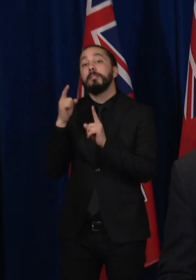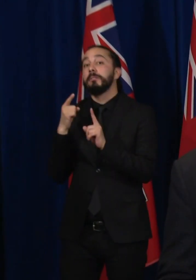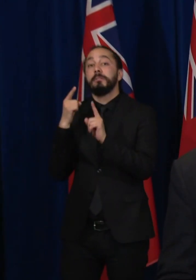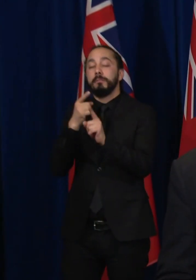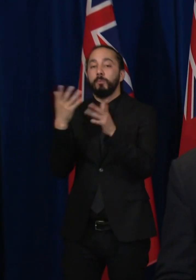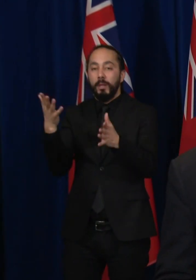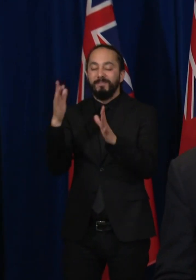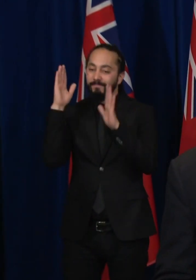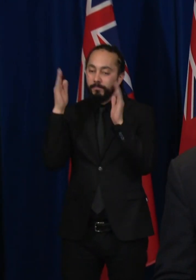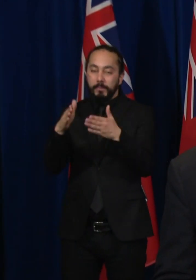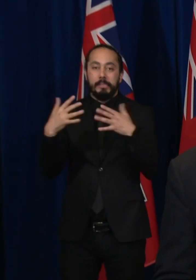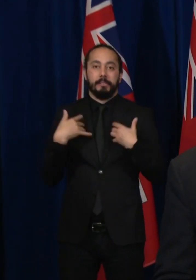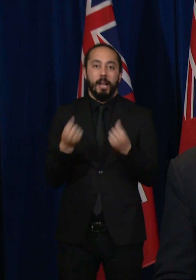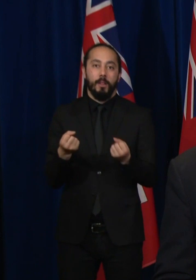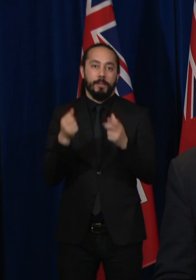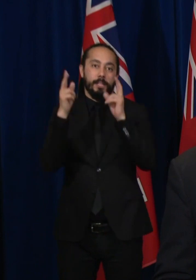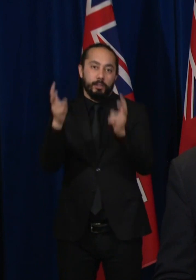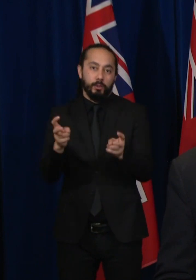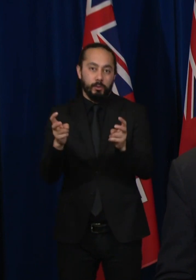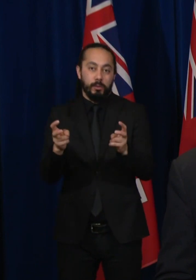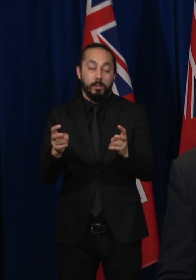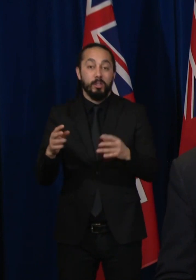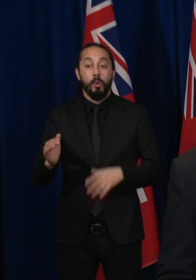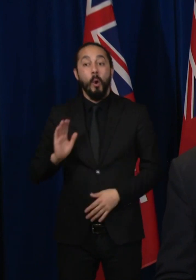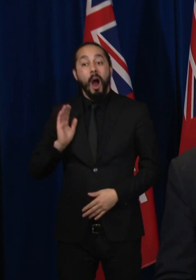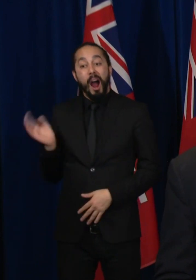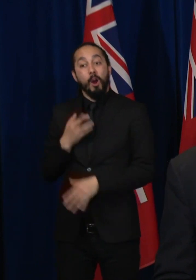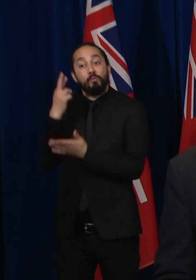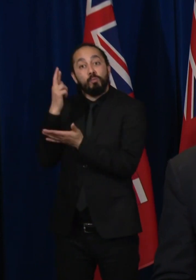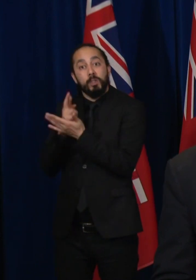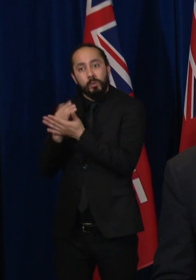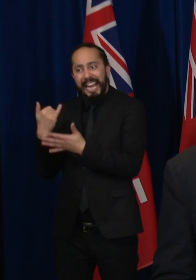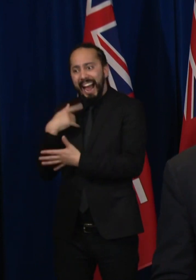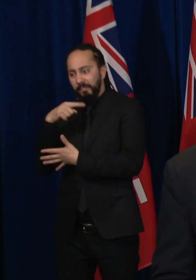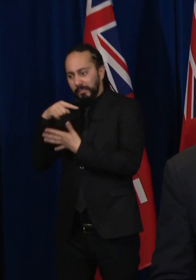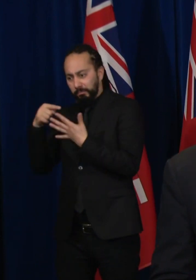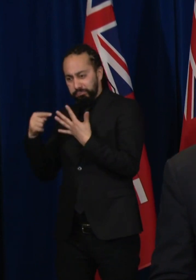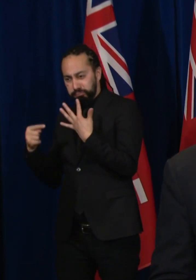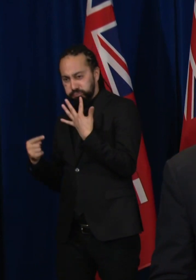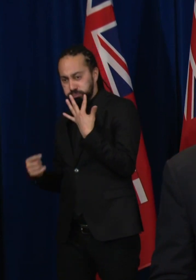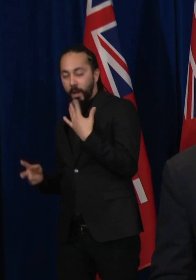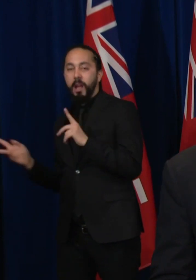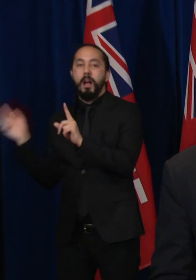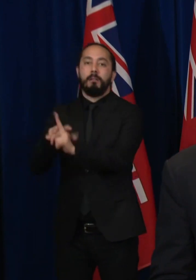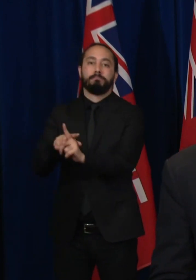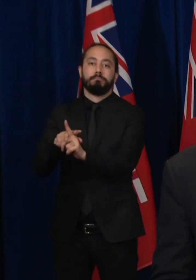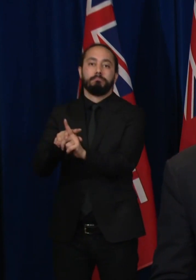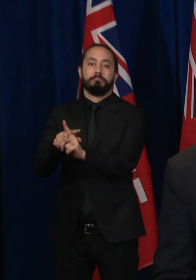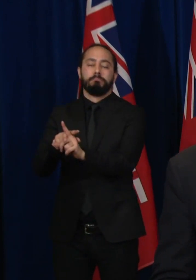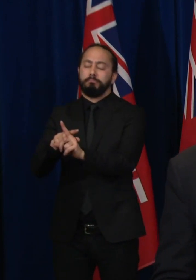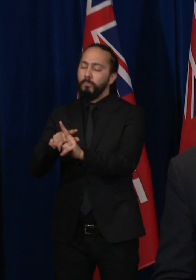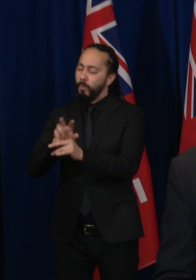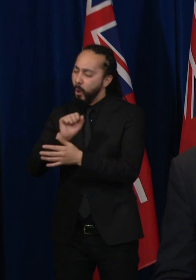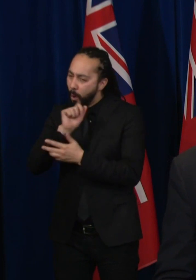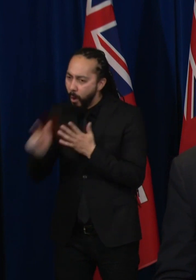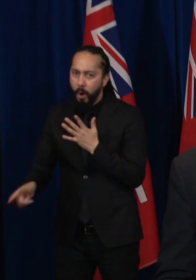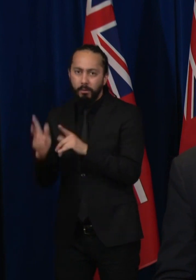resource we have at our disposal against, and both the minister and the premier have talked about that clearly. I think your question is a